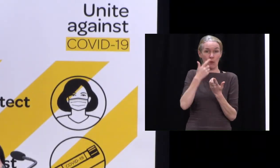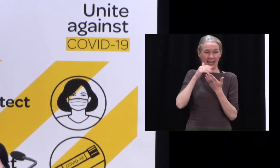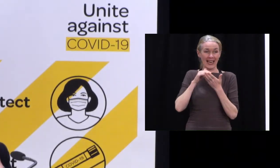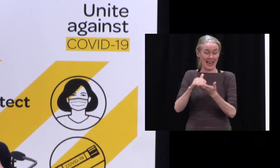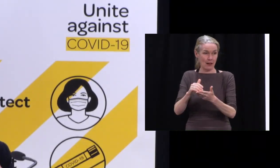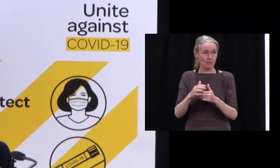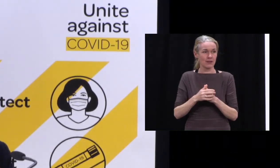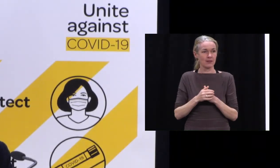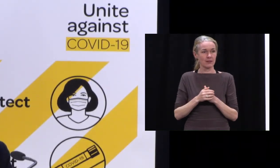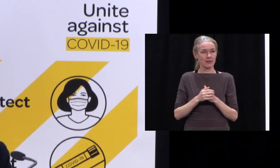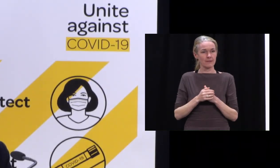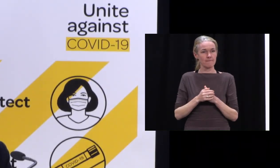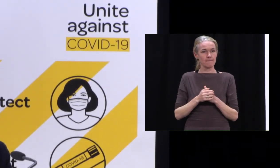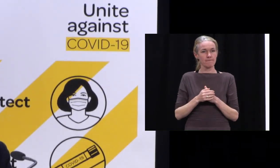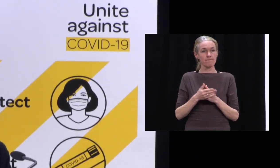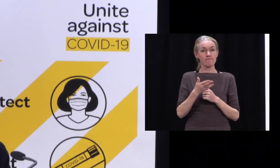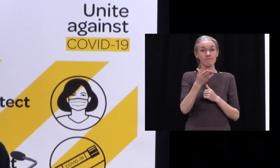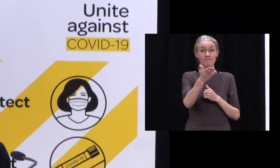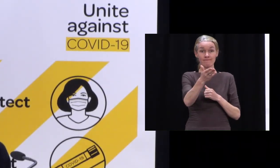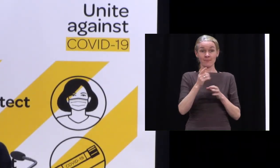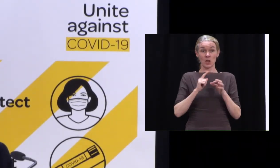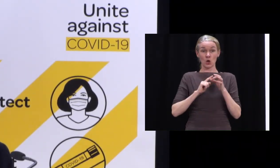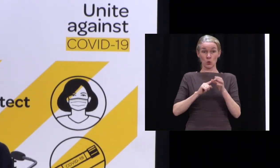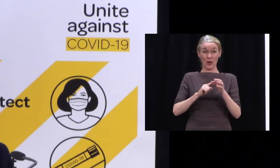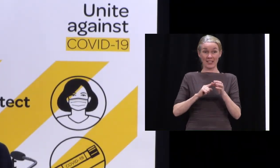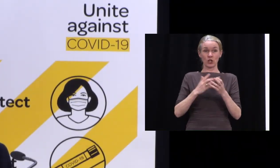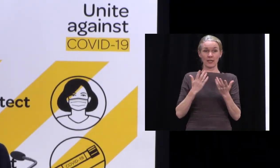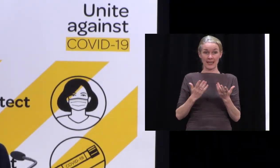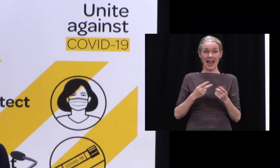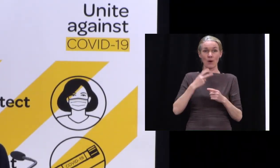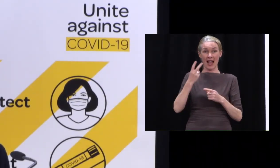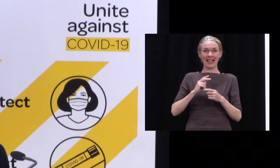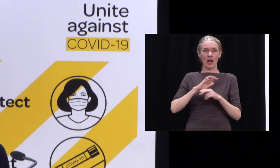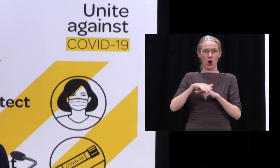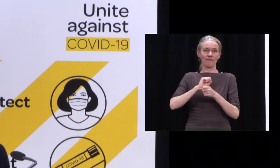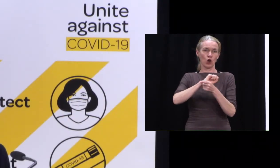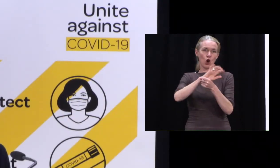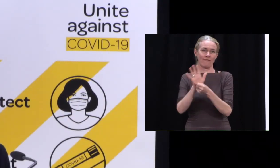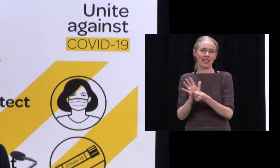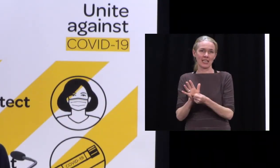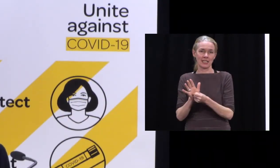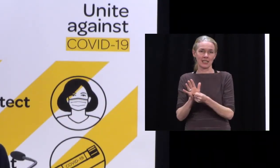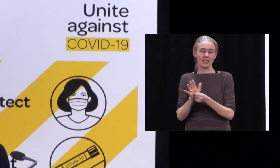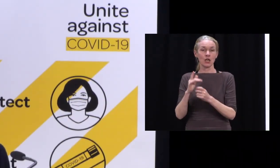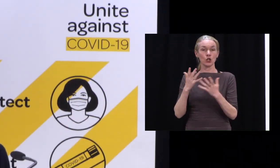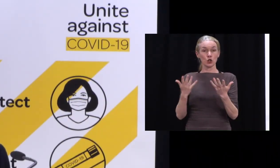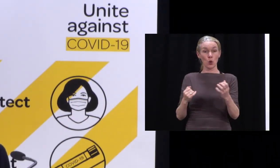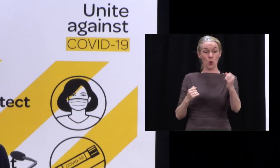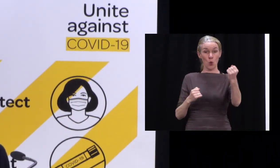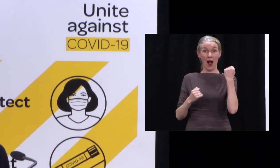support to be evacuated.>> Can